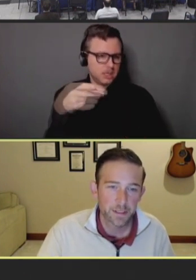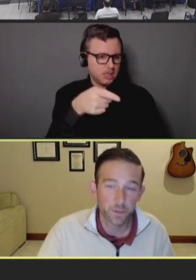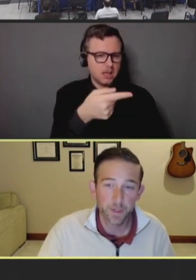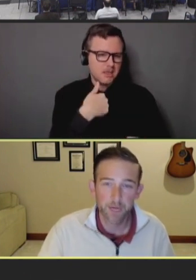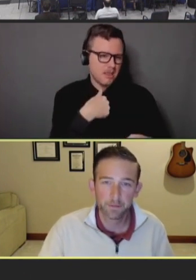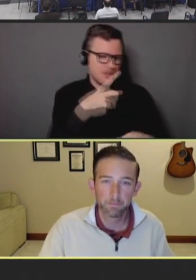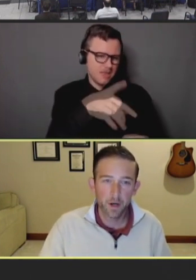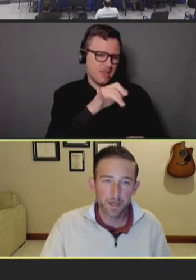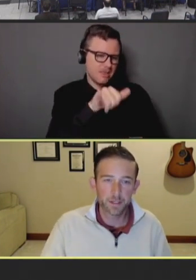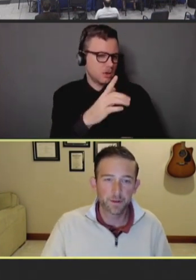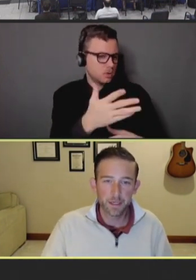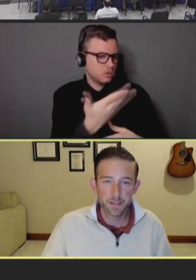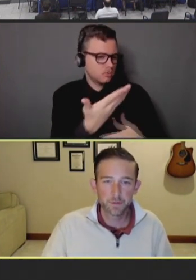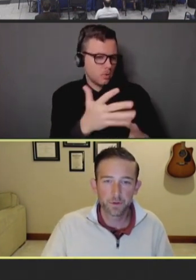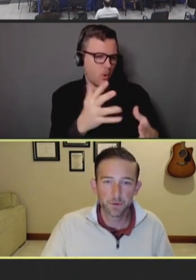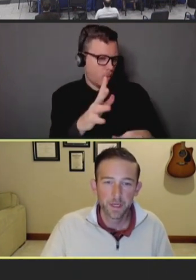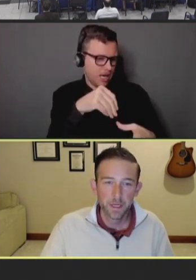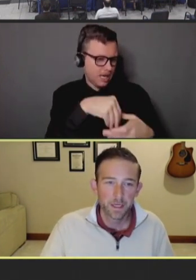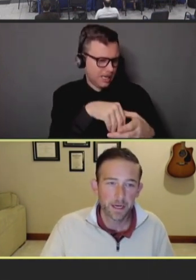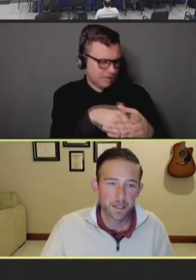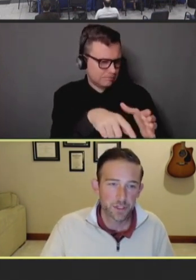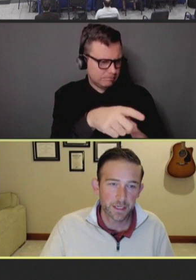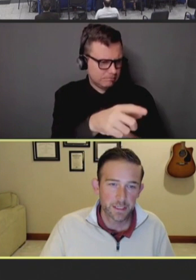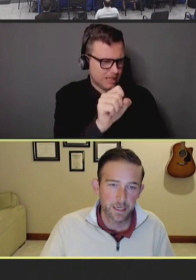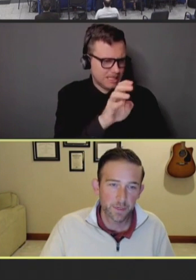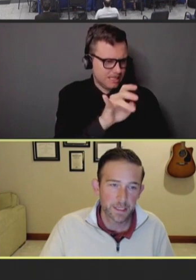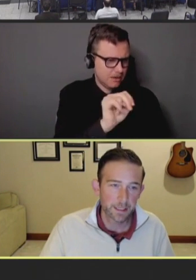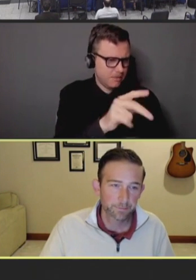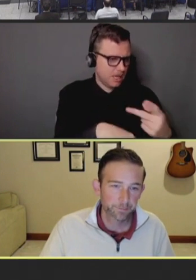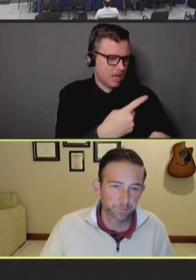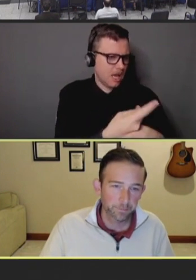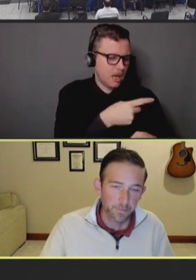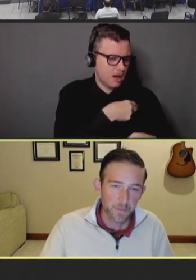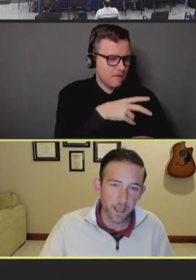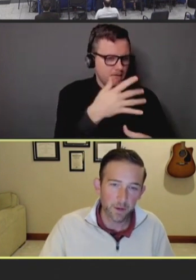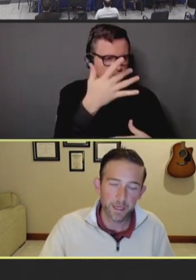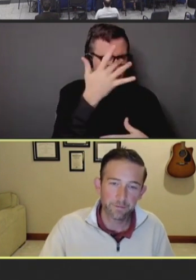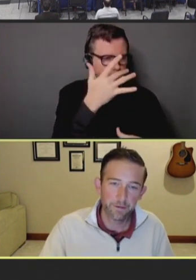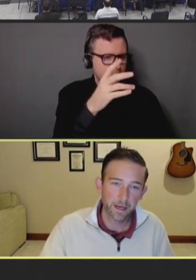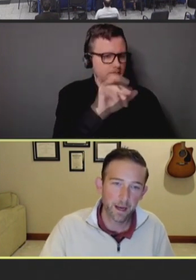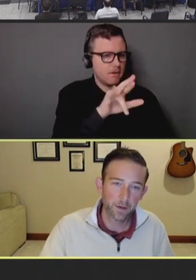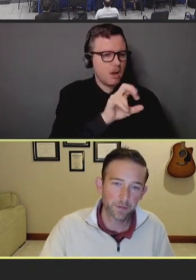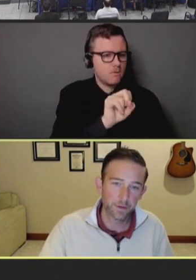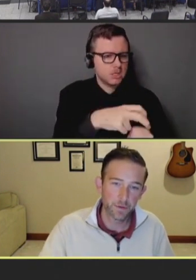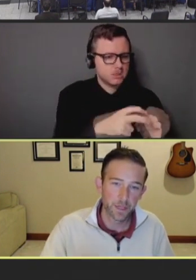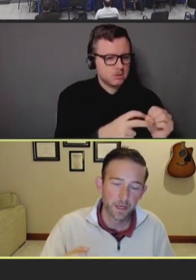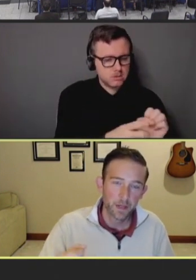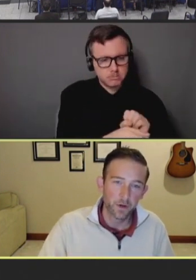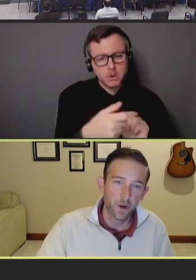So, we can monitor these through next gen sequencing, and we can find out if those known